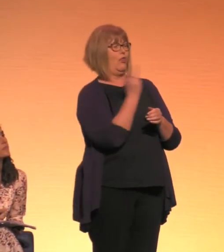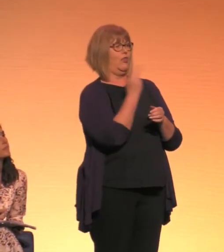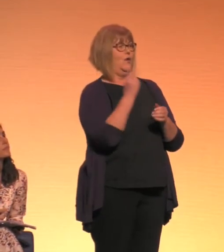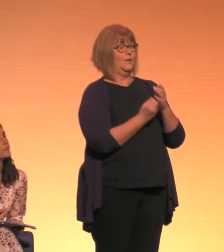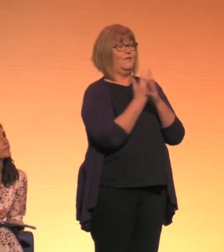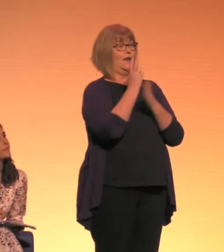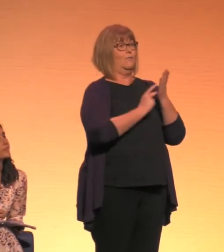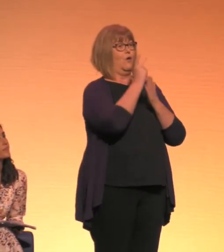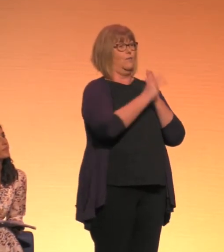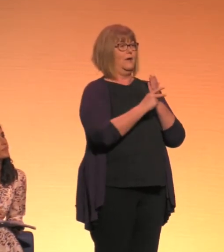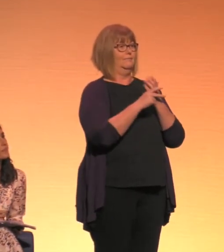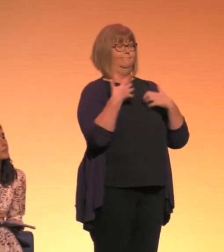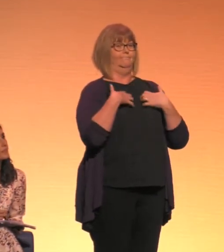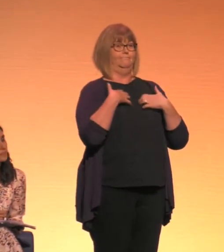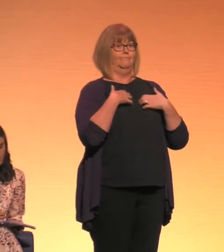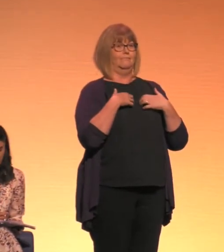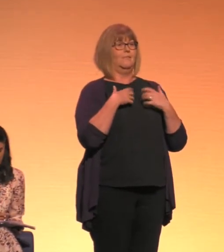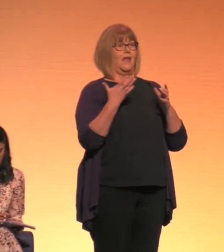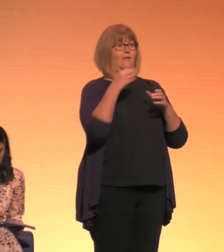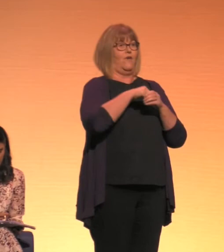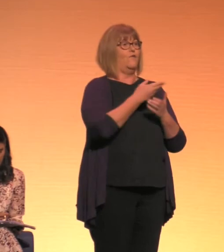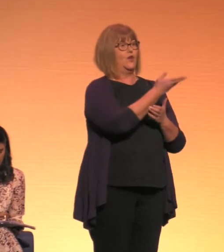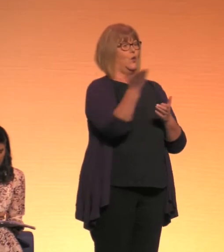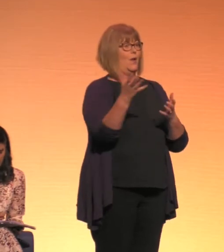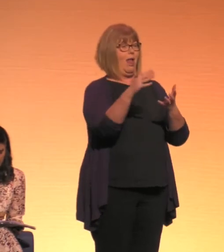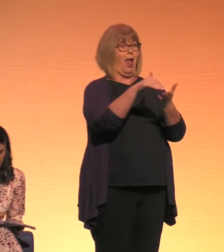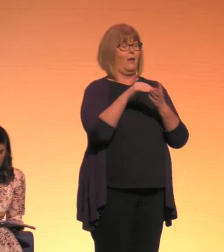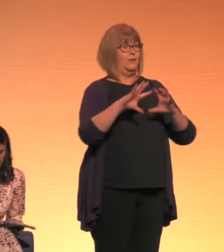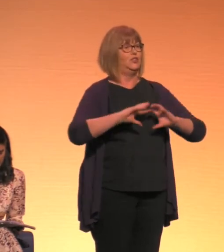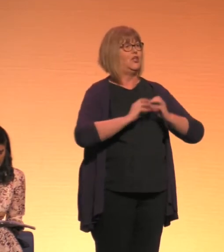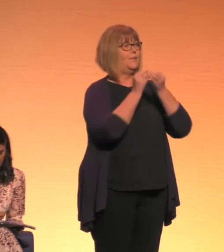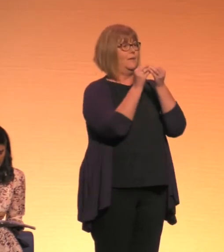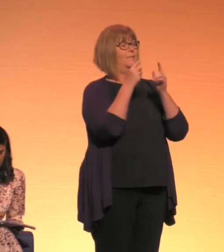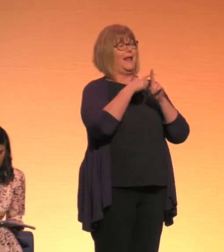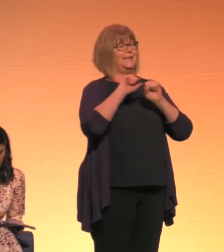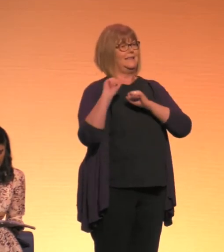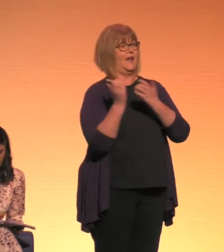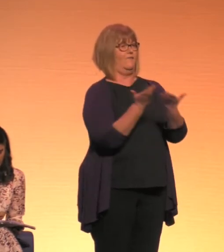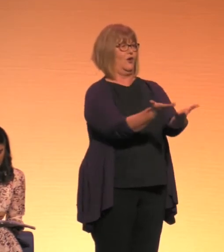We look forward to involving you in both helping shape that up and, of course, in delivering it.